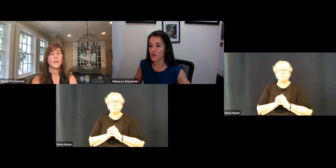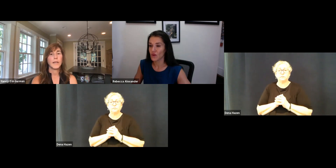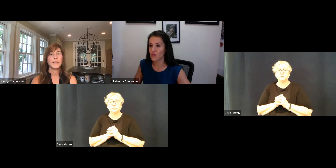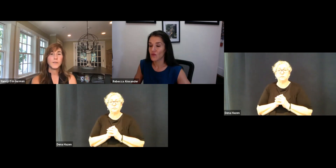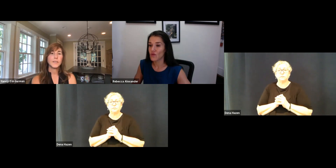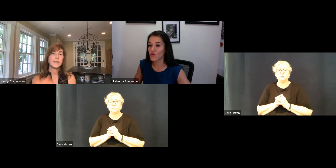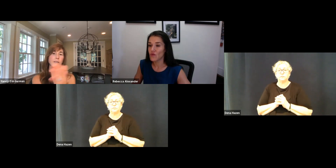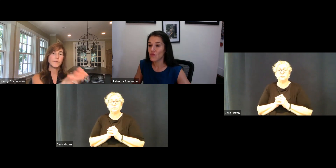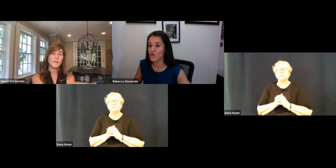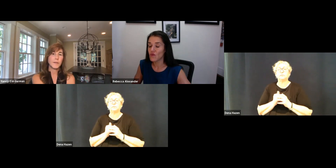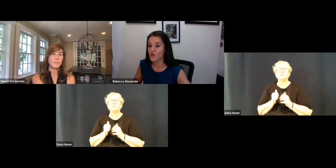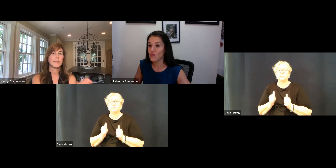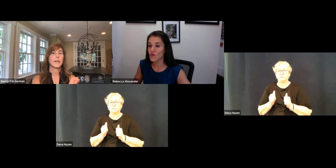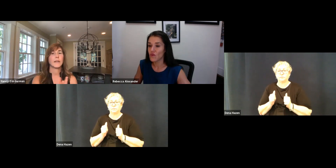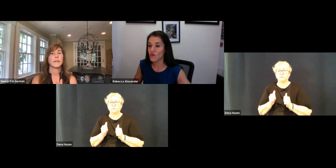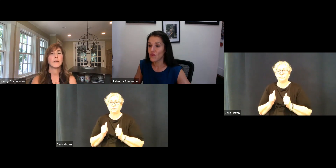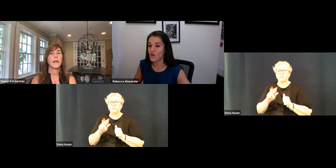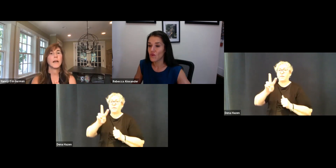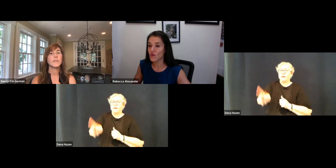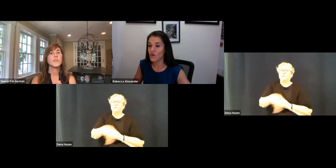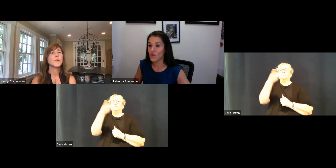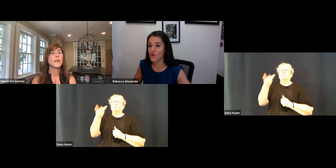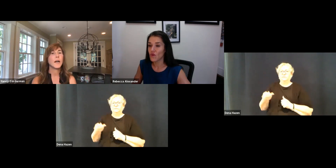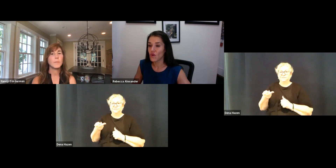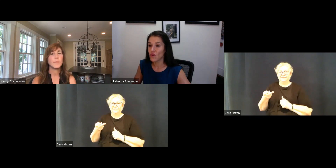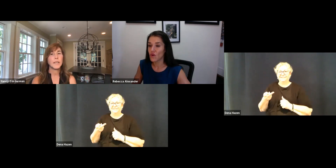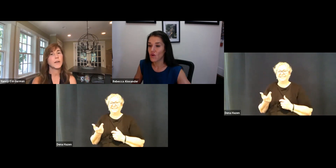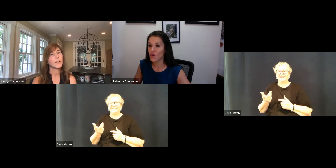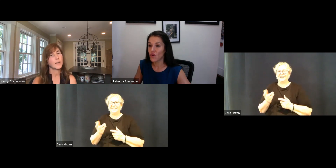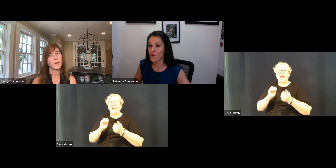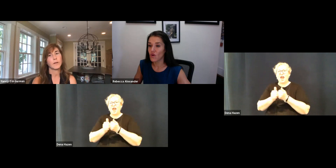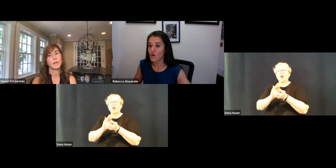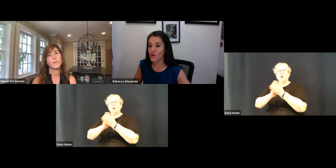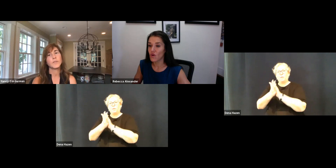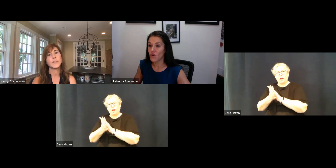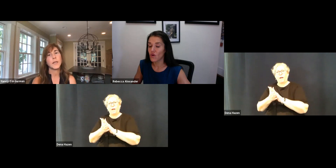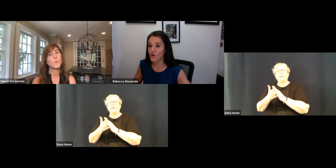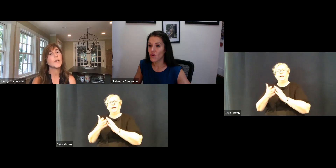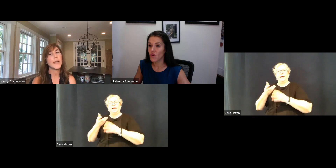OK, so this is the flip side. How do you become a caregiver for someone